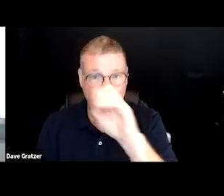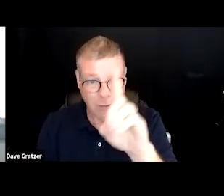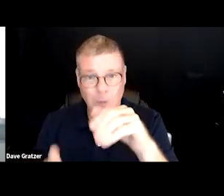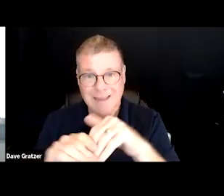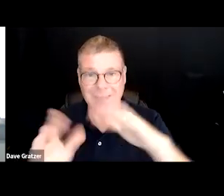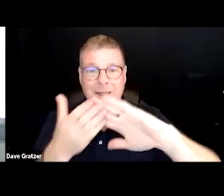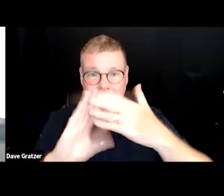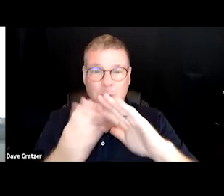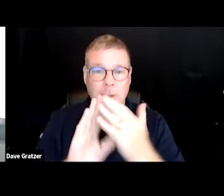here in Camden County?